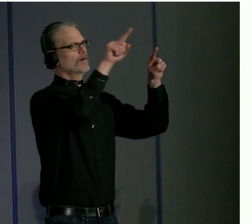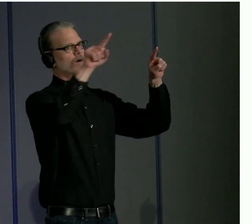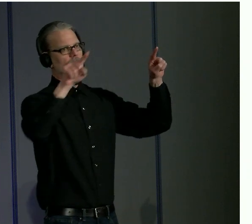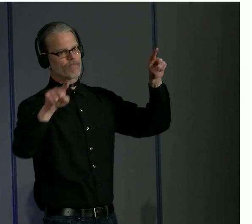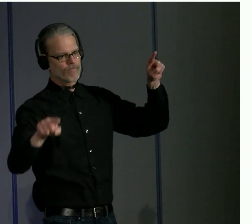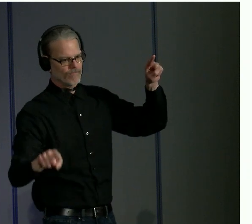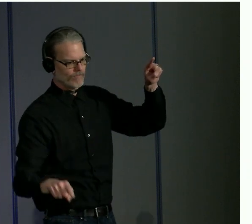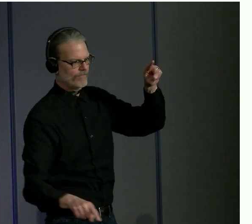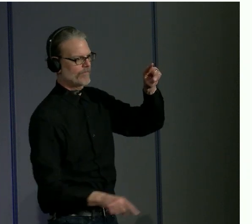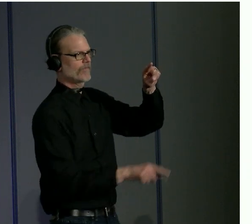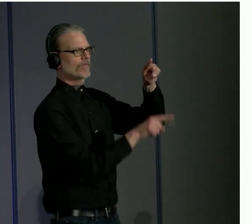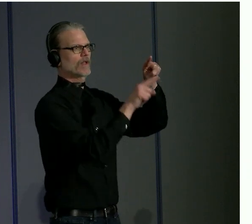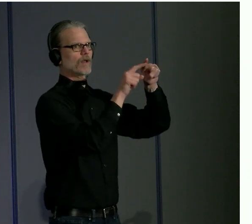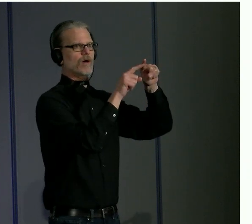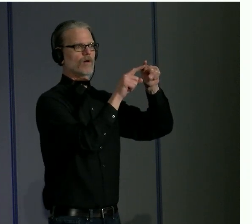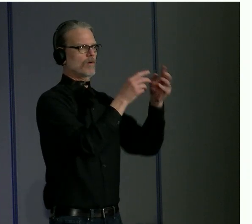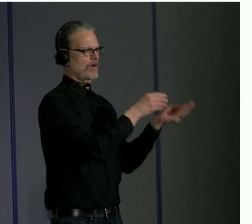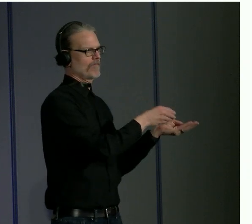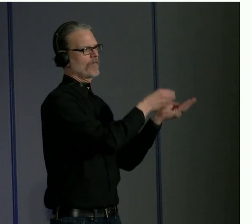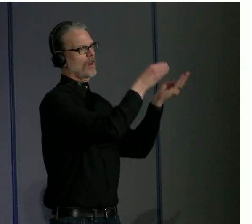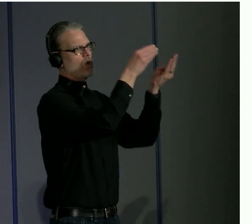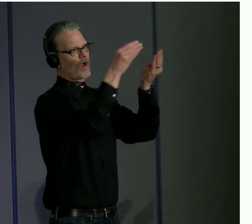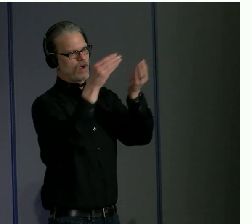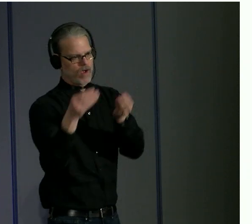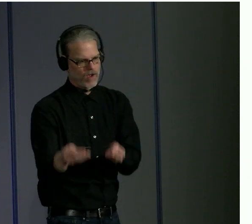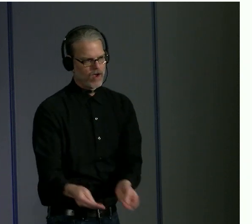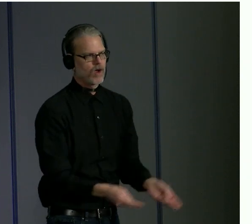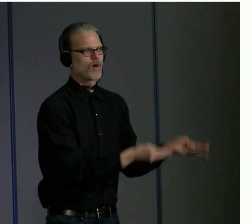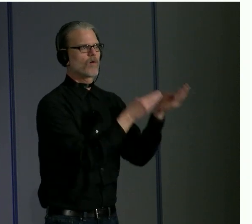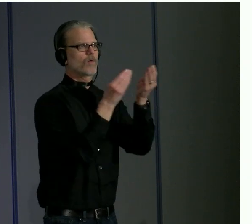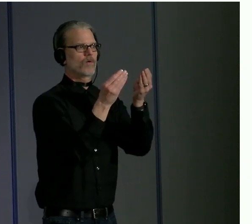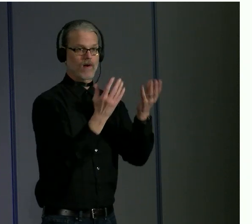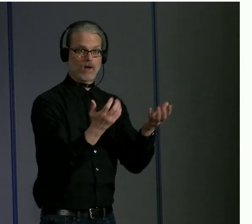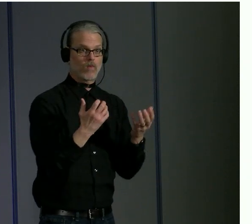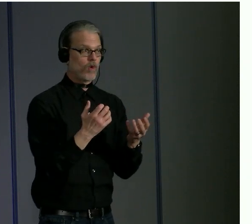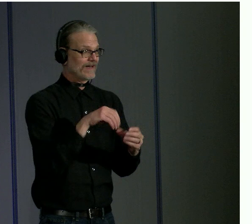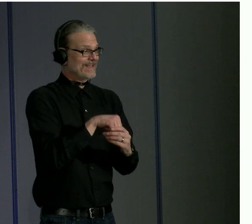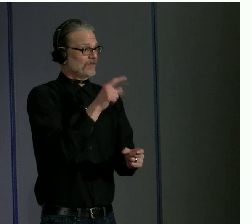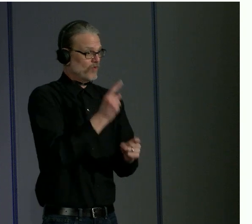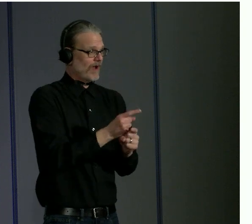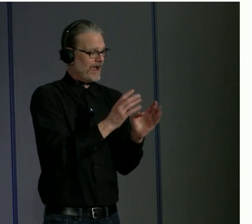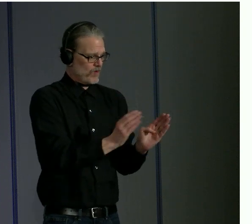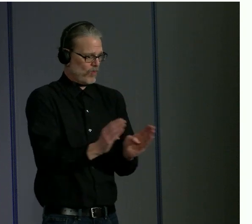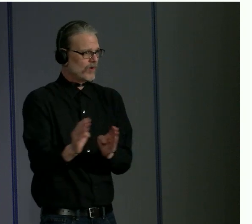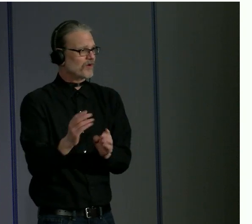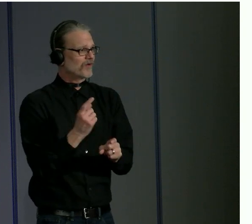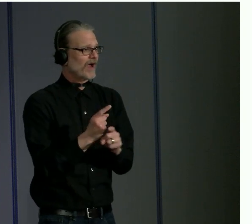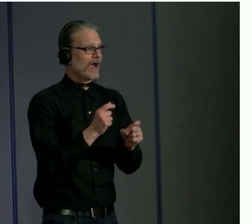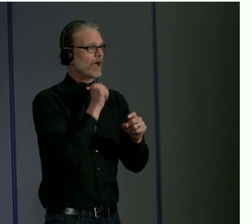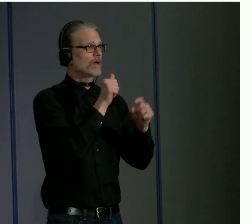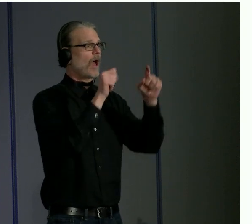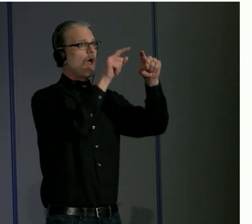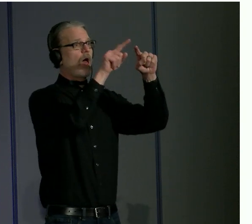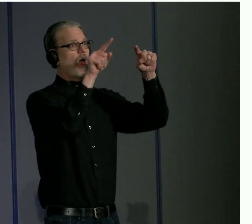How do I want them to be presented in the right order? Meaningful sequence. So I would develop